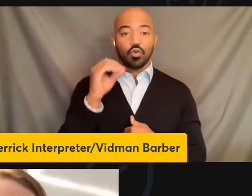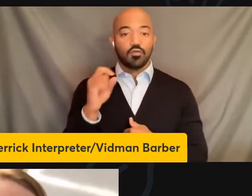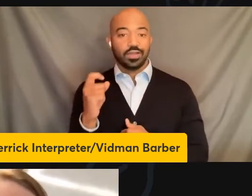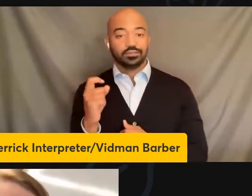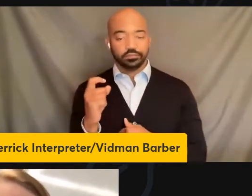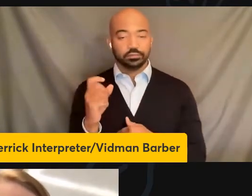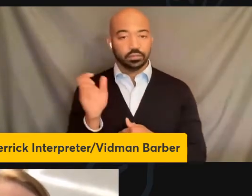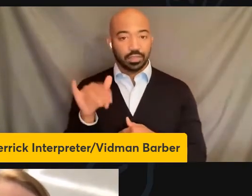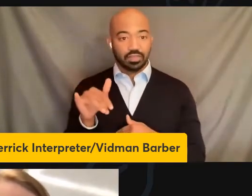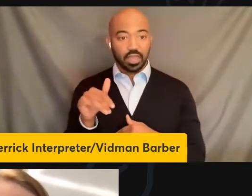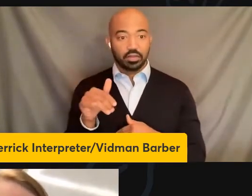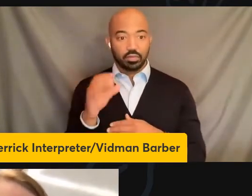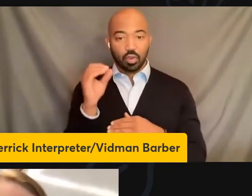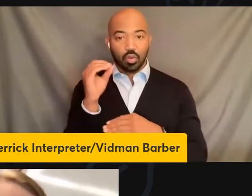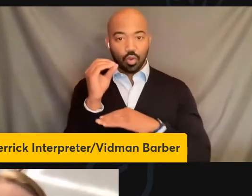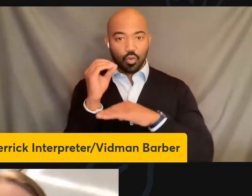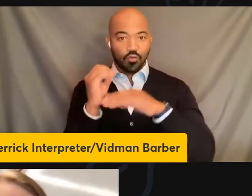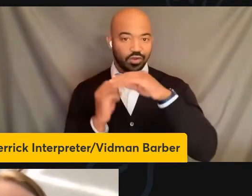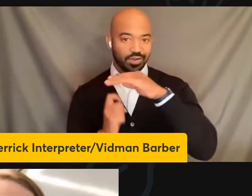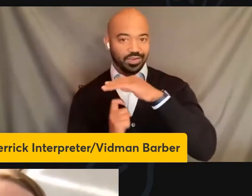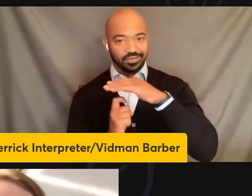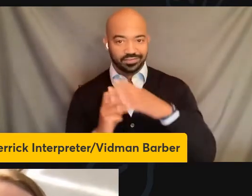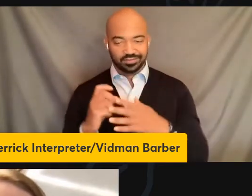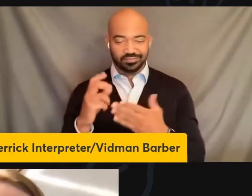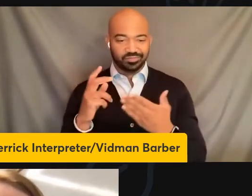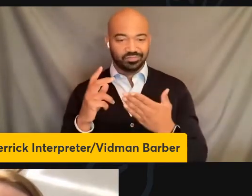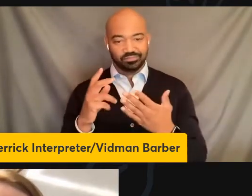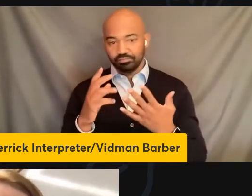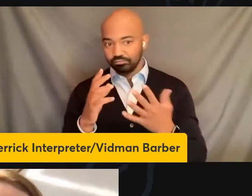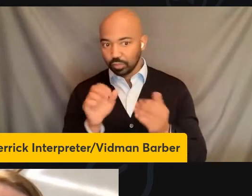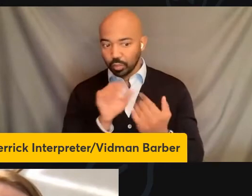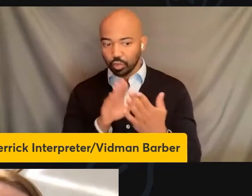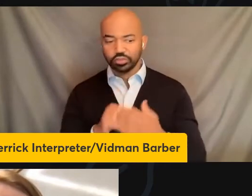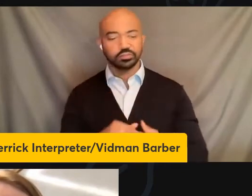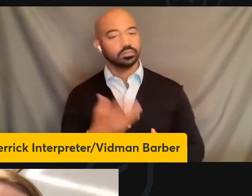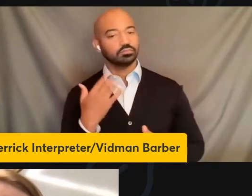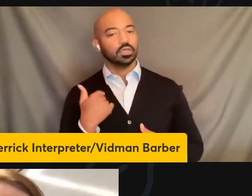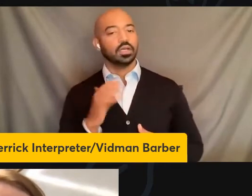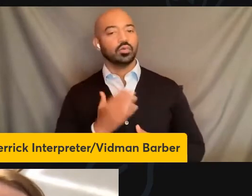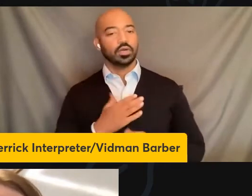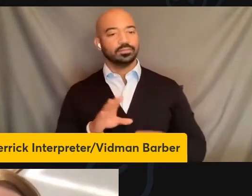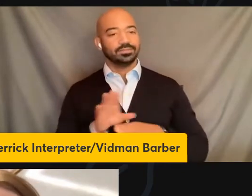Absolutely. This is why we'll be busy in this field for for a while, because there's still a lot of questions. I'm not